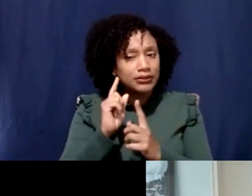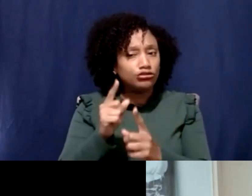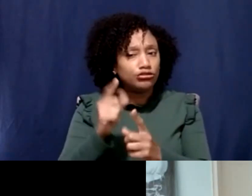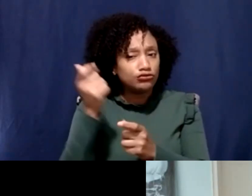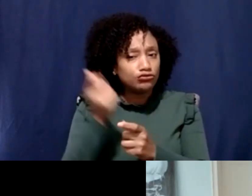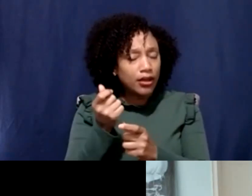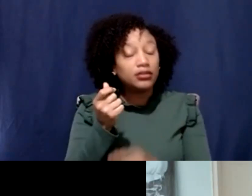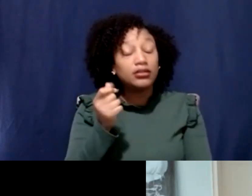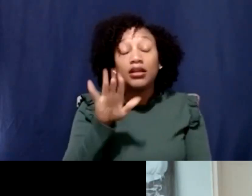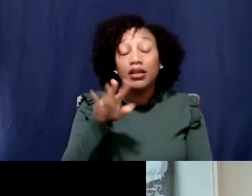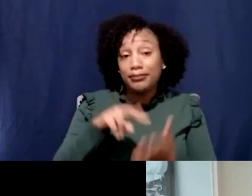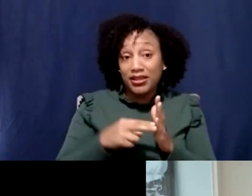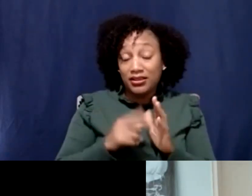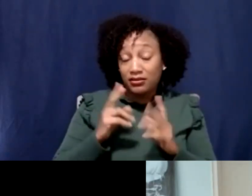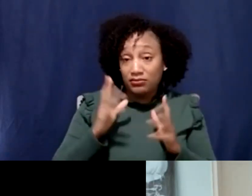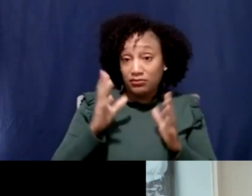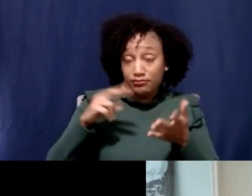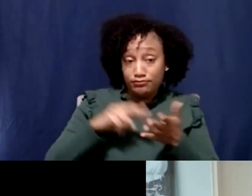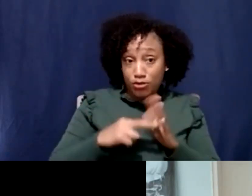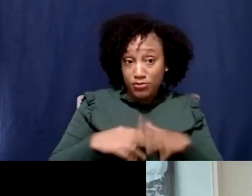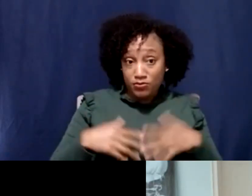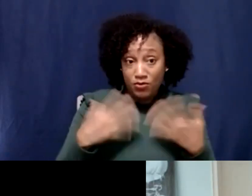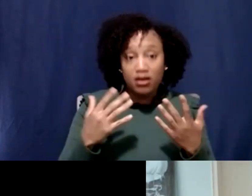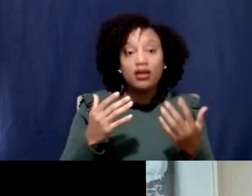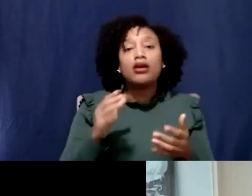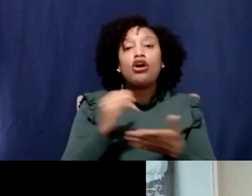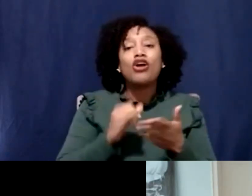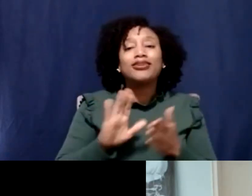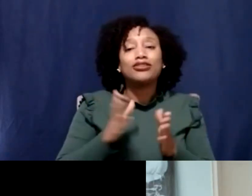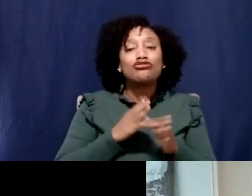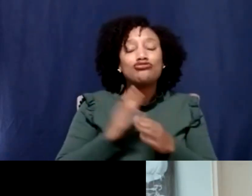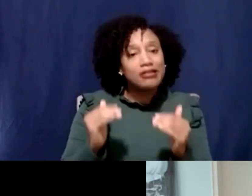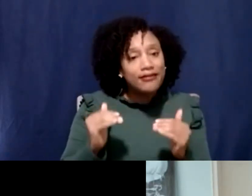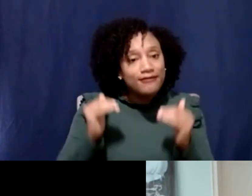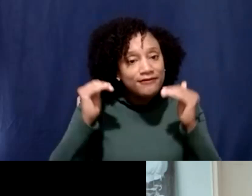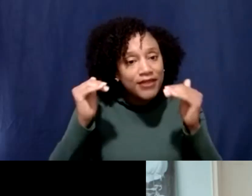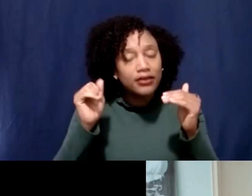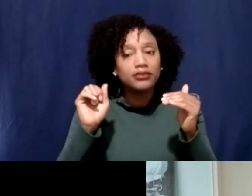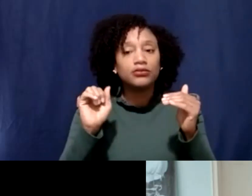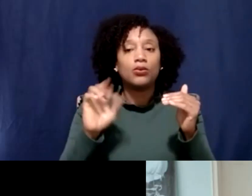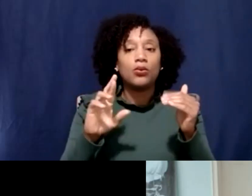in that its purpose is to advance the career of an artist or similar to the Next Step,